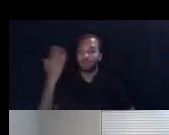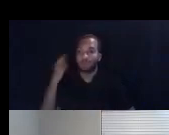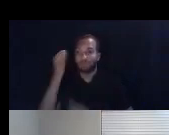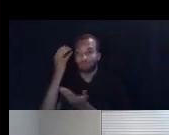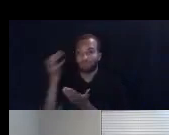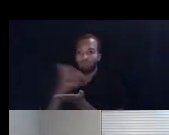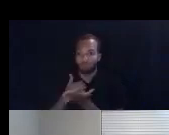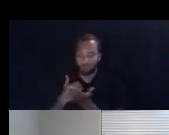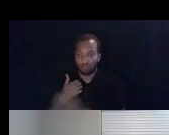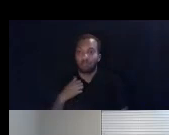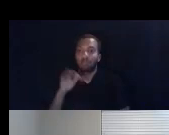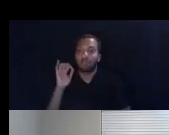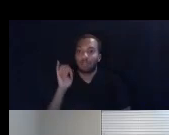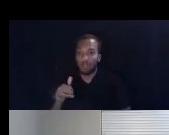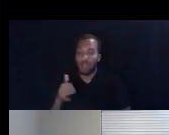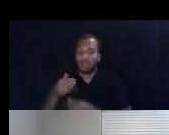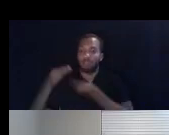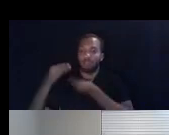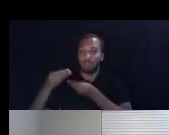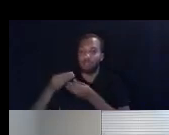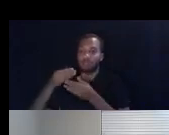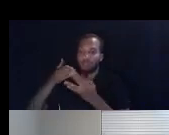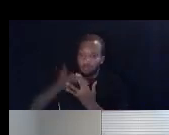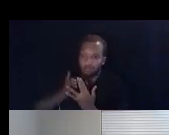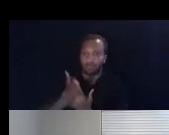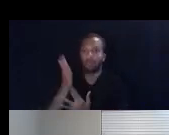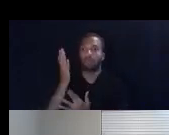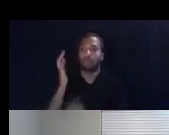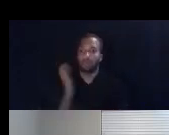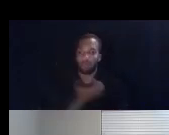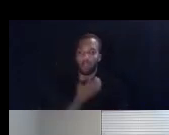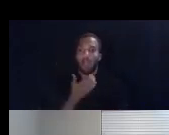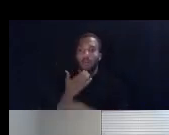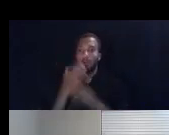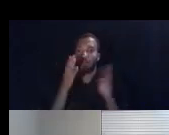into our community health improvement plan or the development of the community health improvement plan.